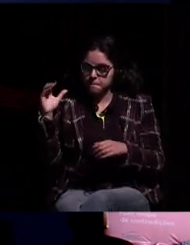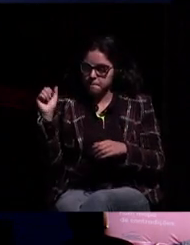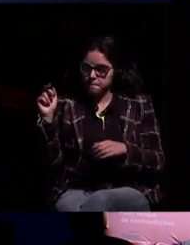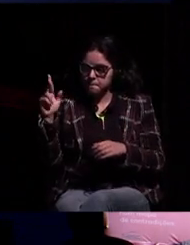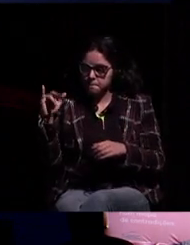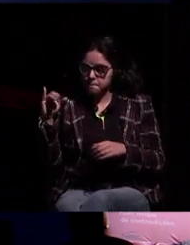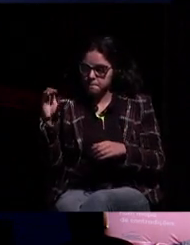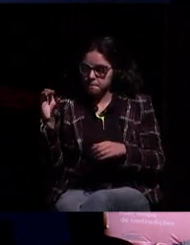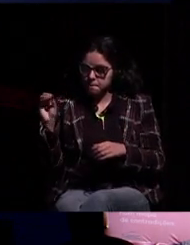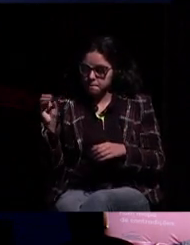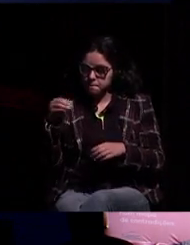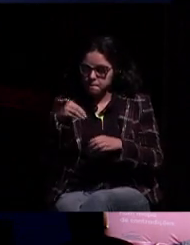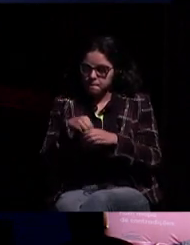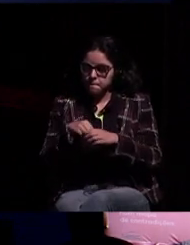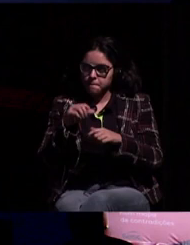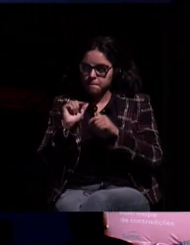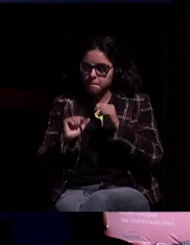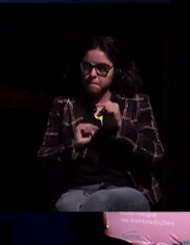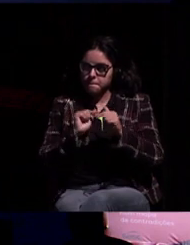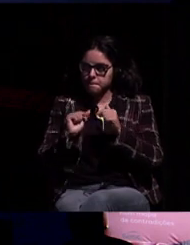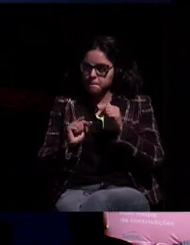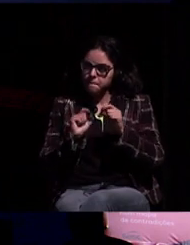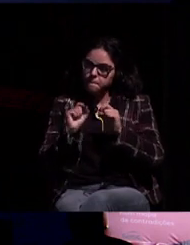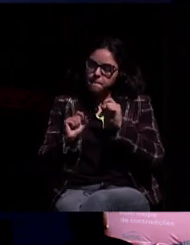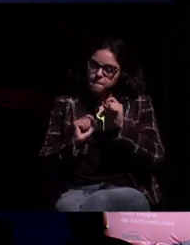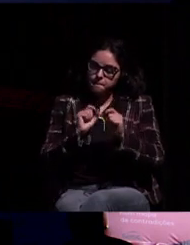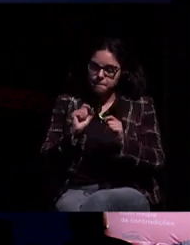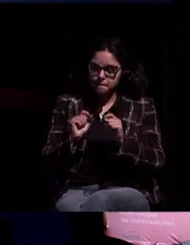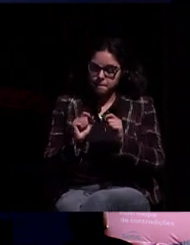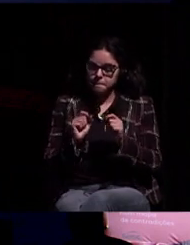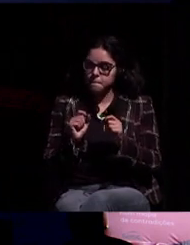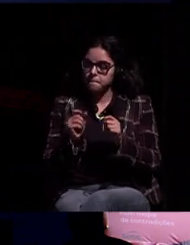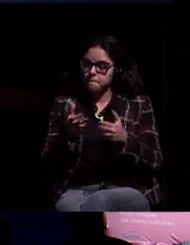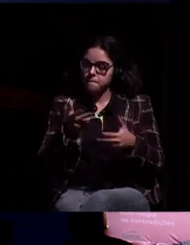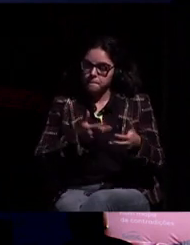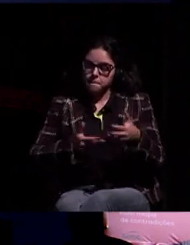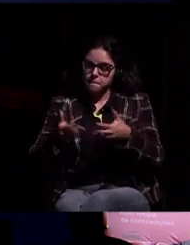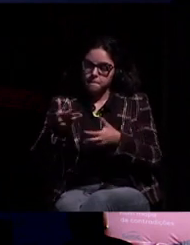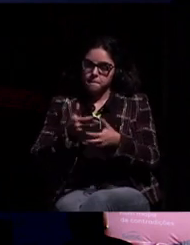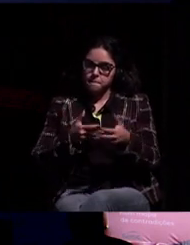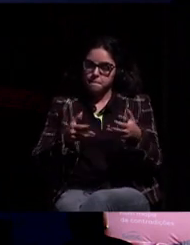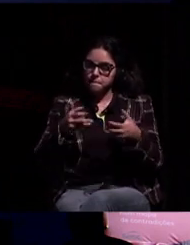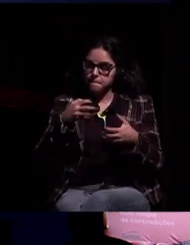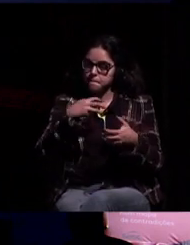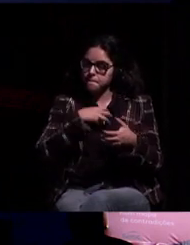Some have to do with the way tourist activity is organized.